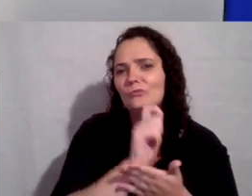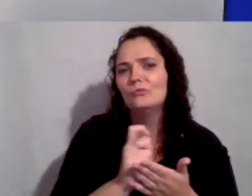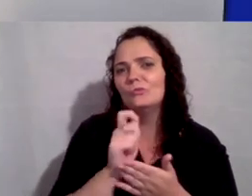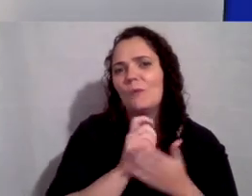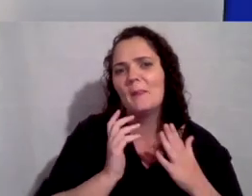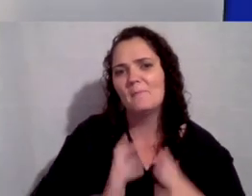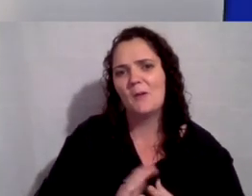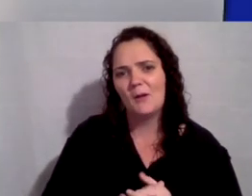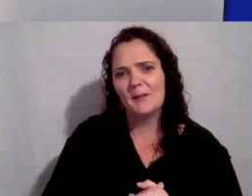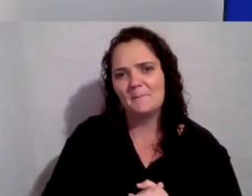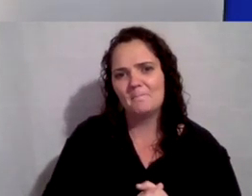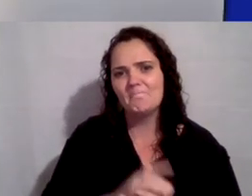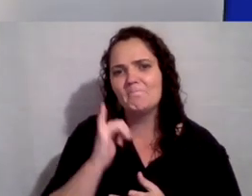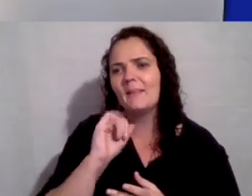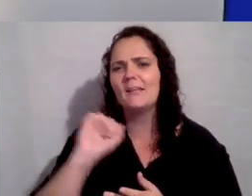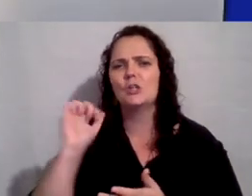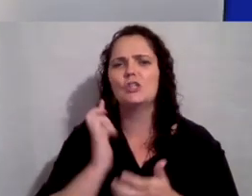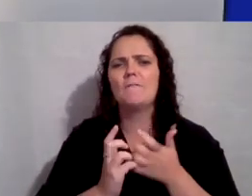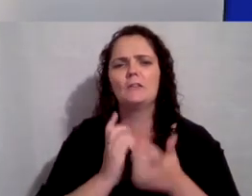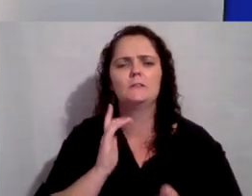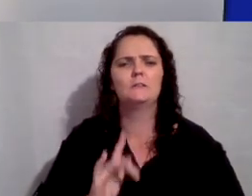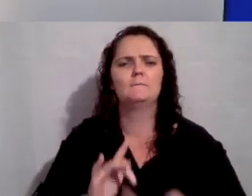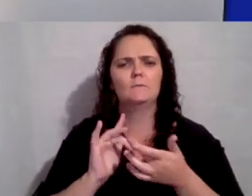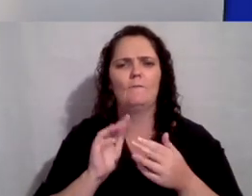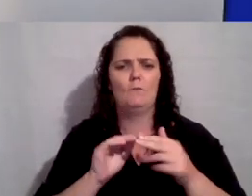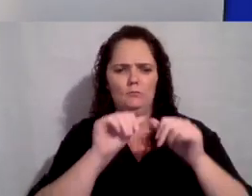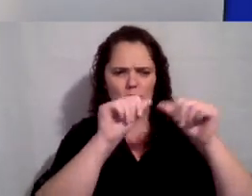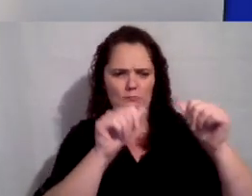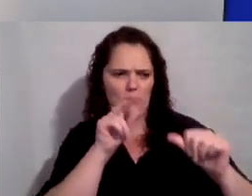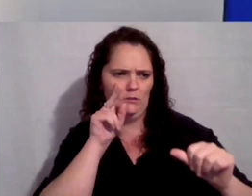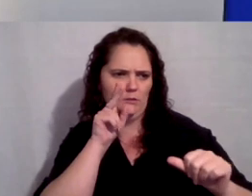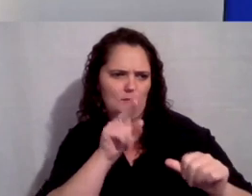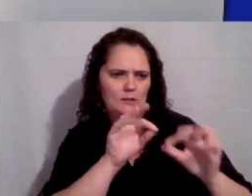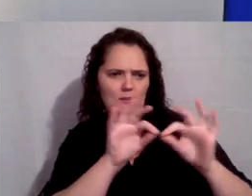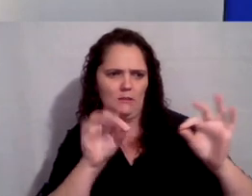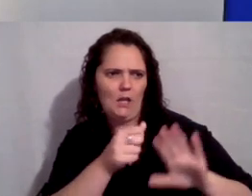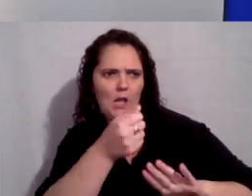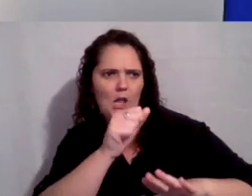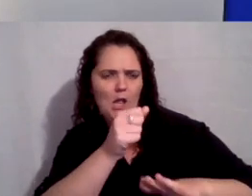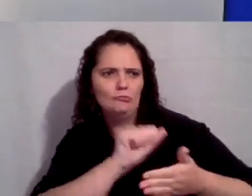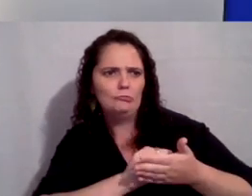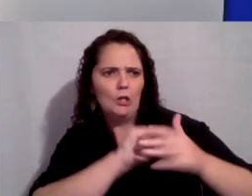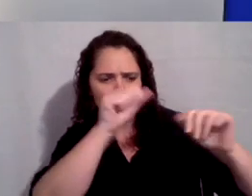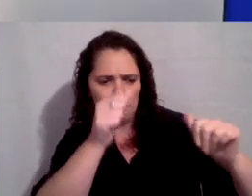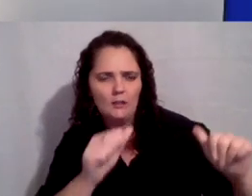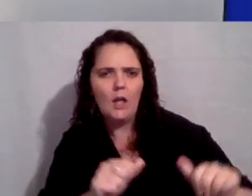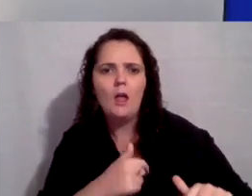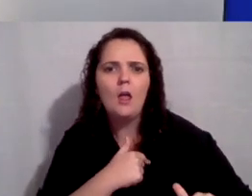So whether that was the academic citing and measuring of anatomy and proportion we did in the first day or the first week, or